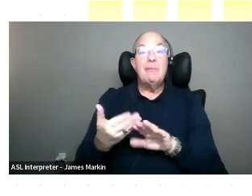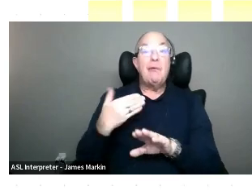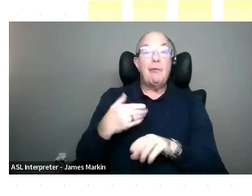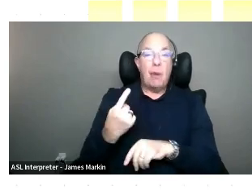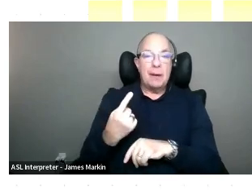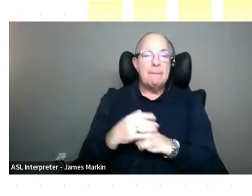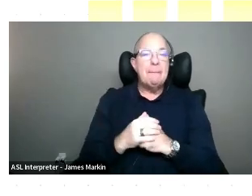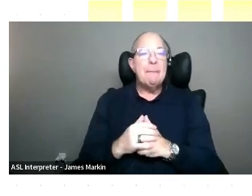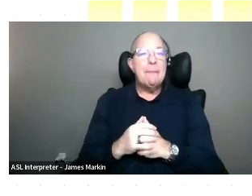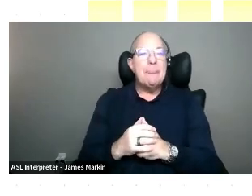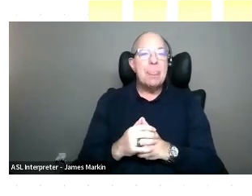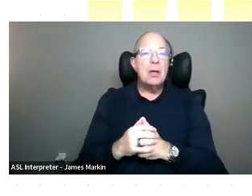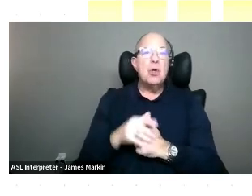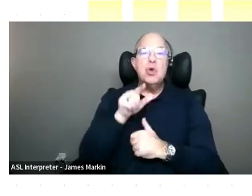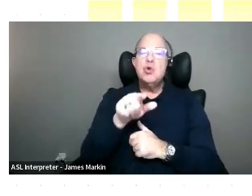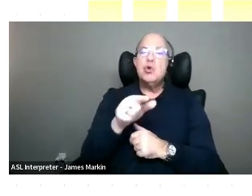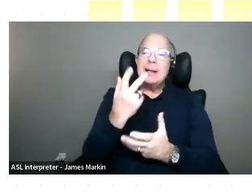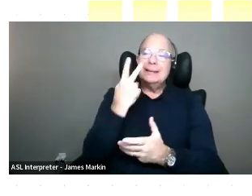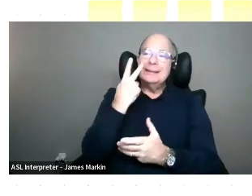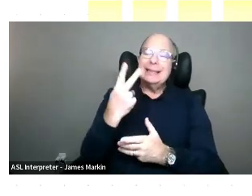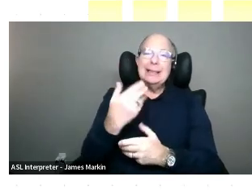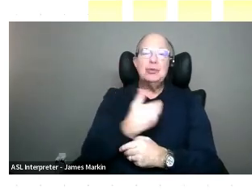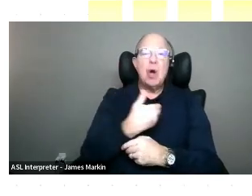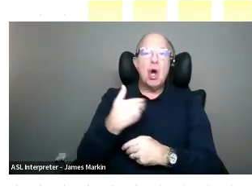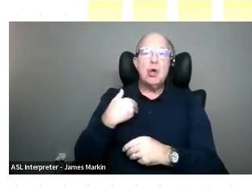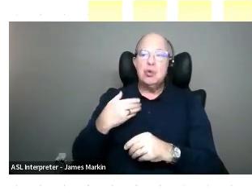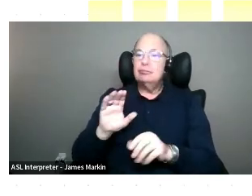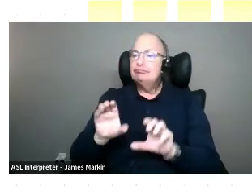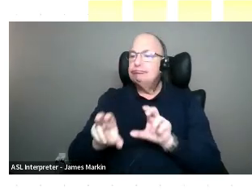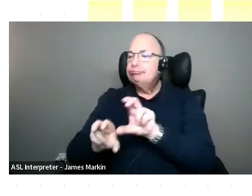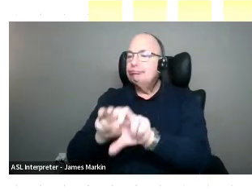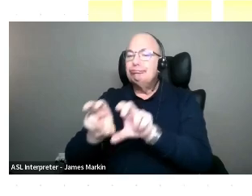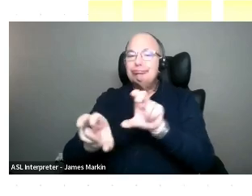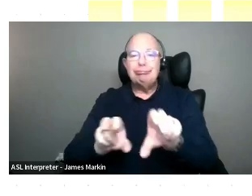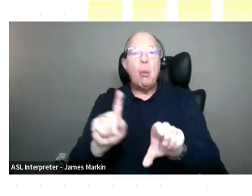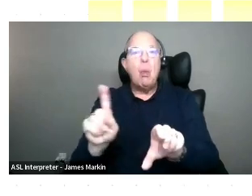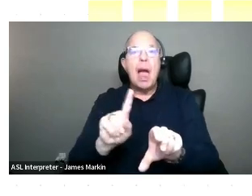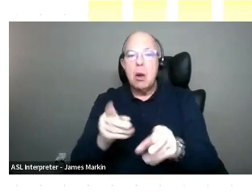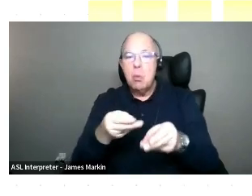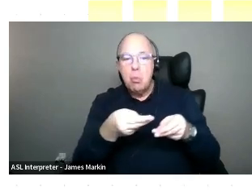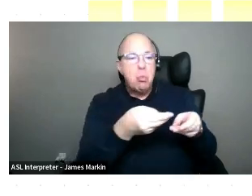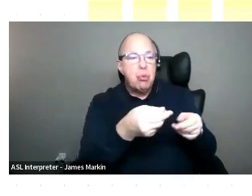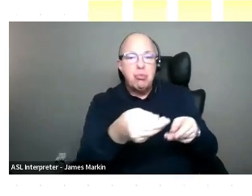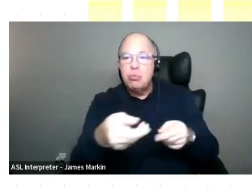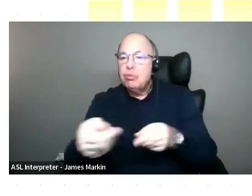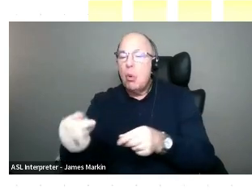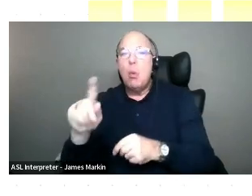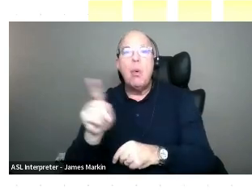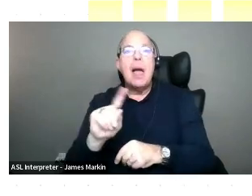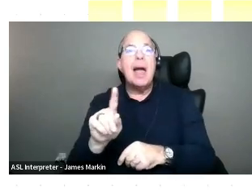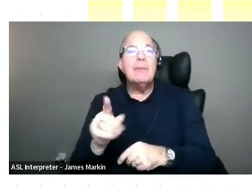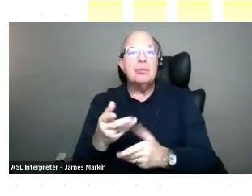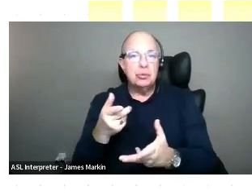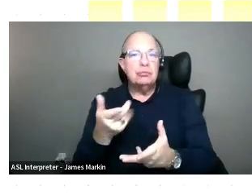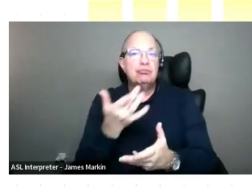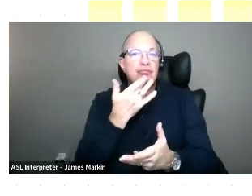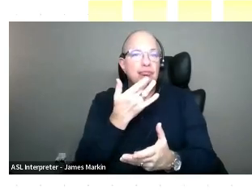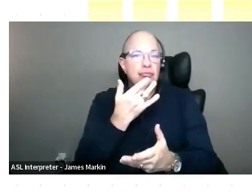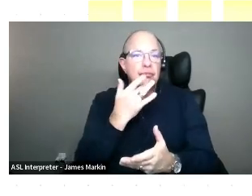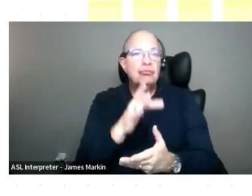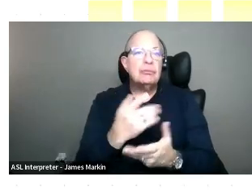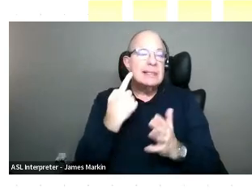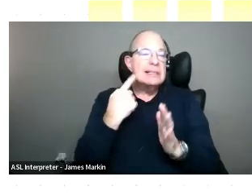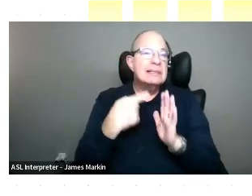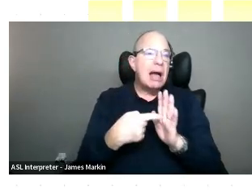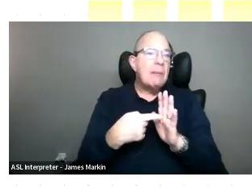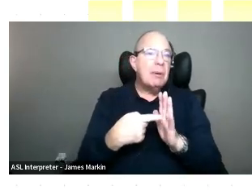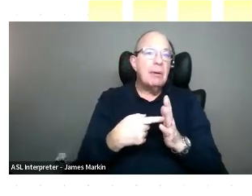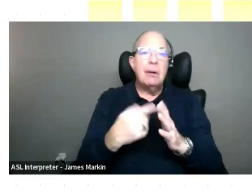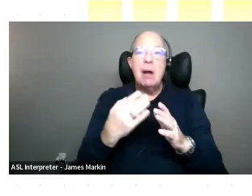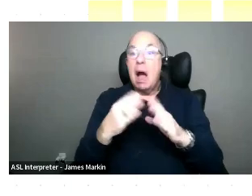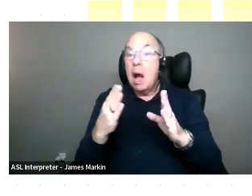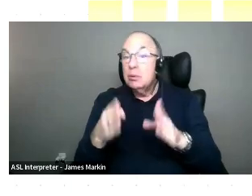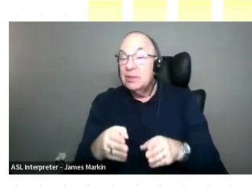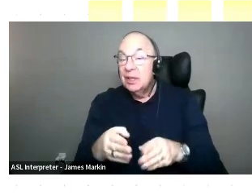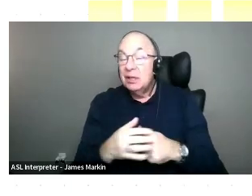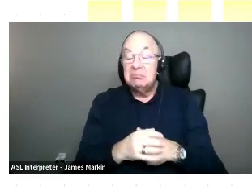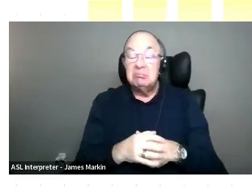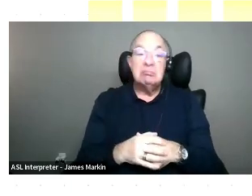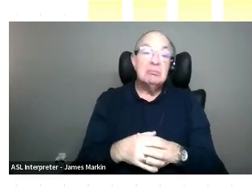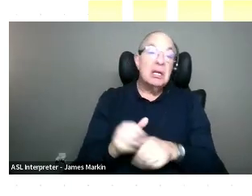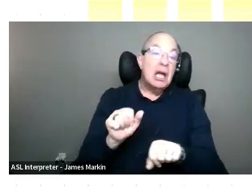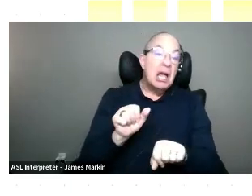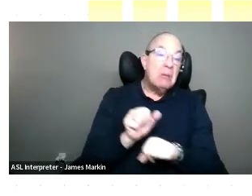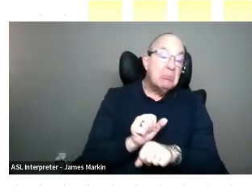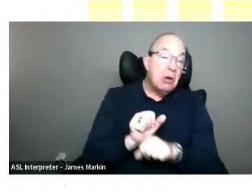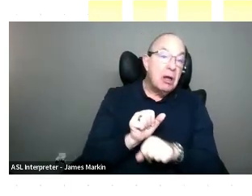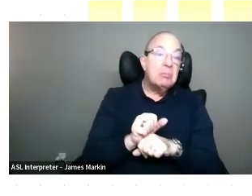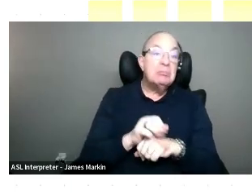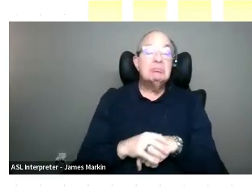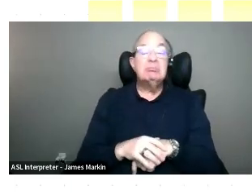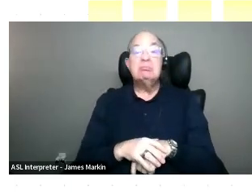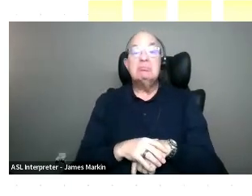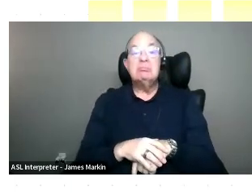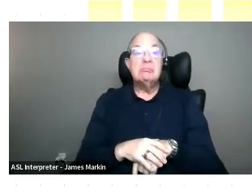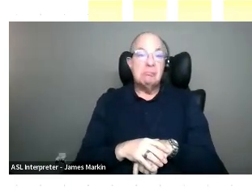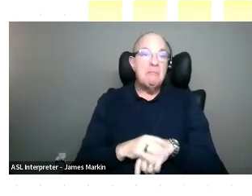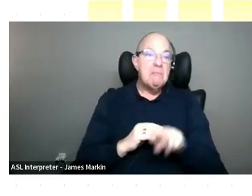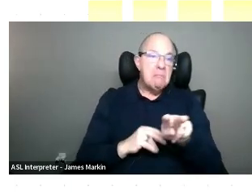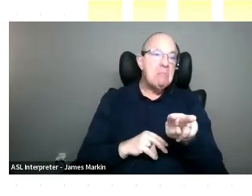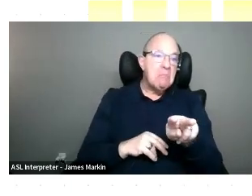Shannon Spencer (she/her): where do you want the City of Toronto to increase investment? Where do you want to see them put more money towards? So it's, for example, we have here is housing, employment, I'm seeing somebody, yeah, right in there.